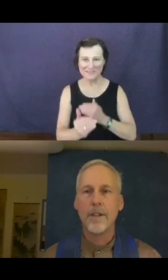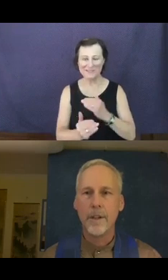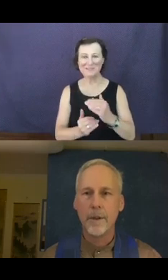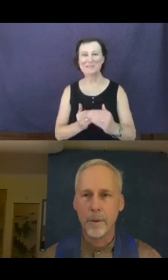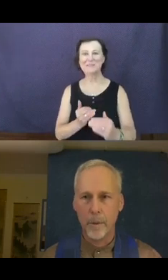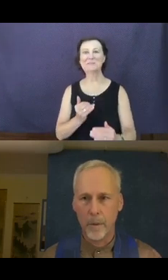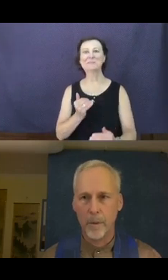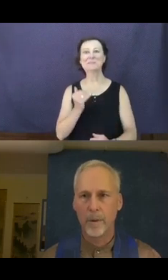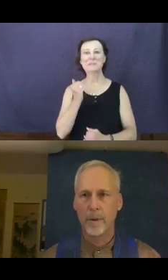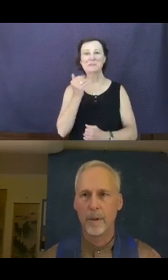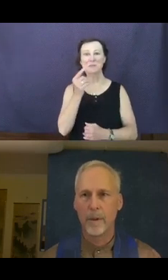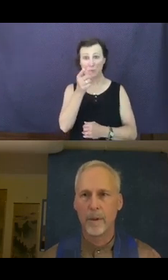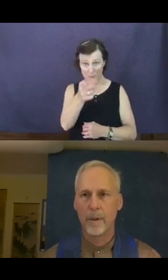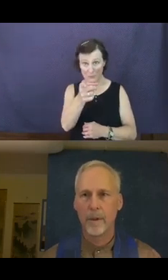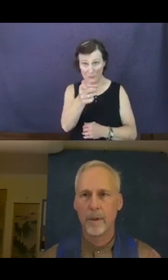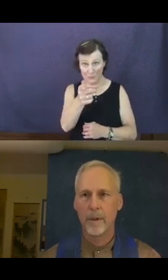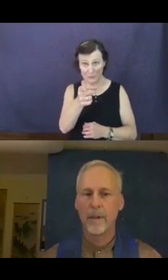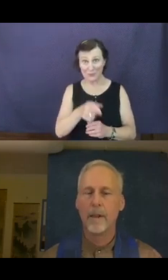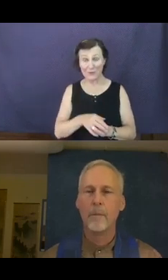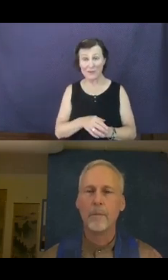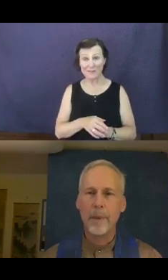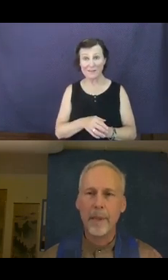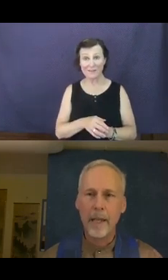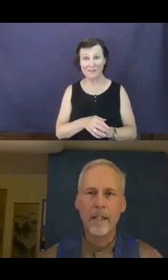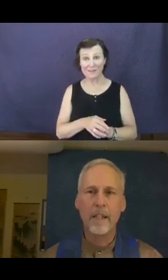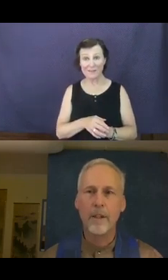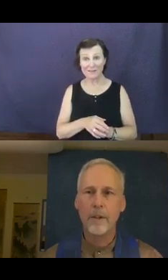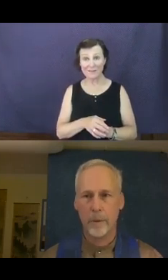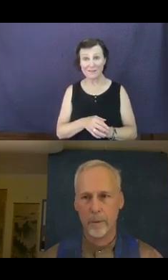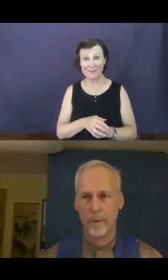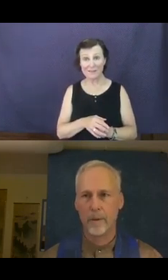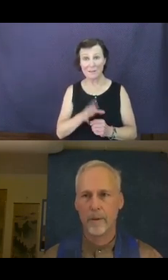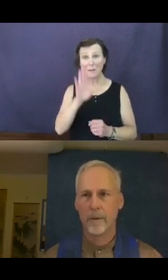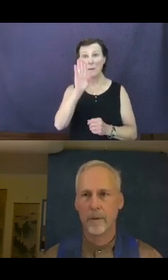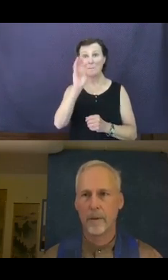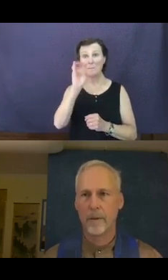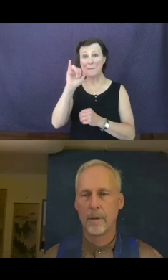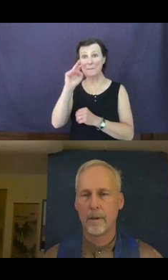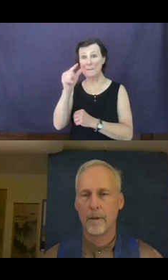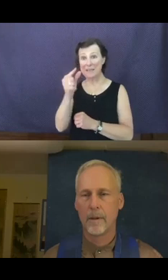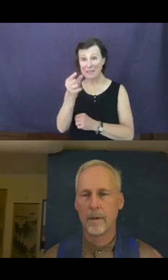You being you